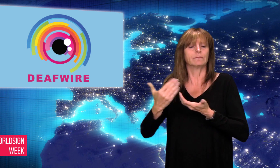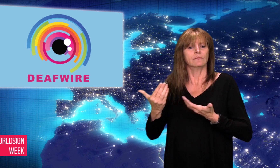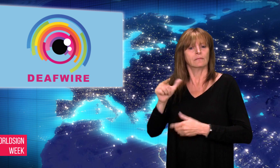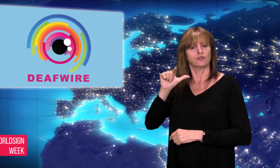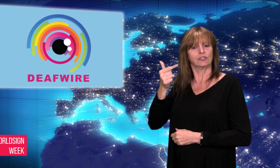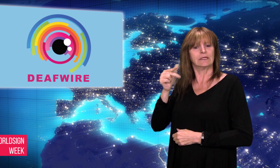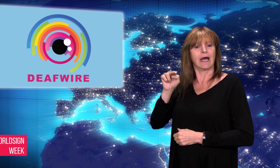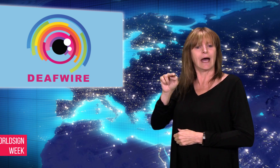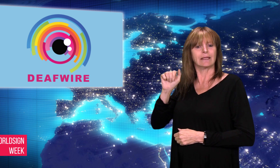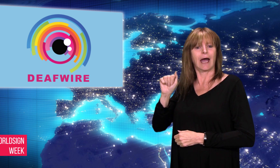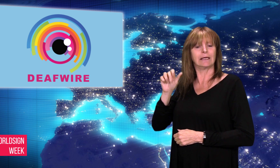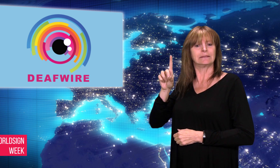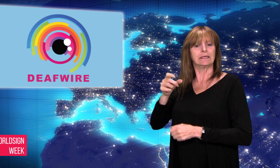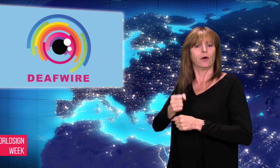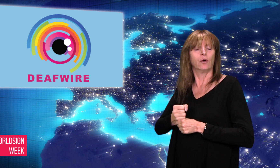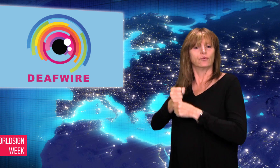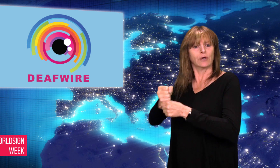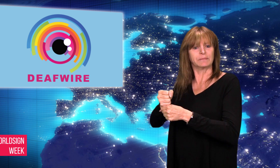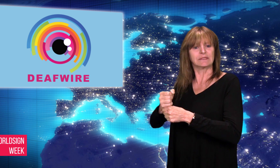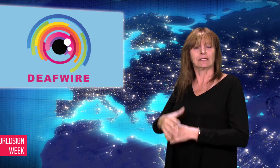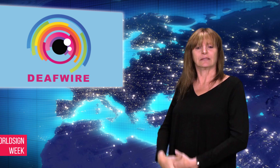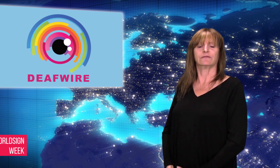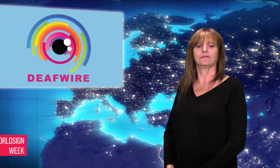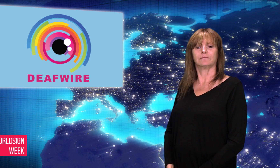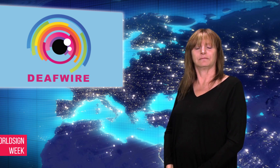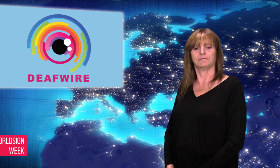Embassy. Being GNAD’s 50th